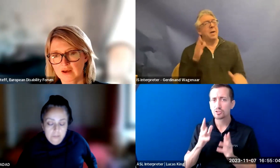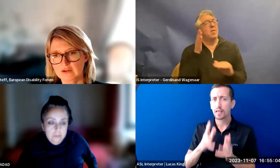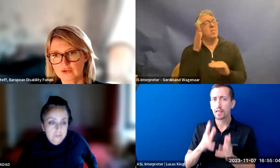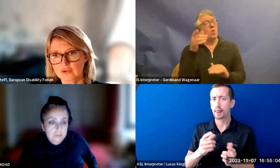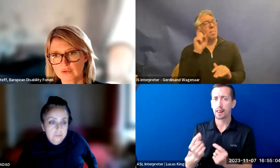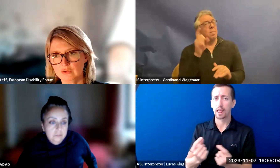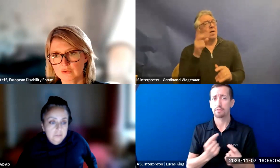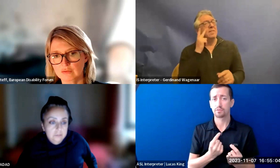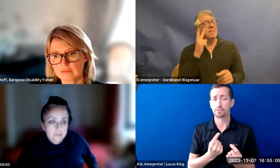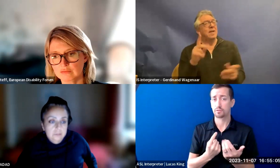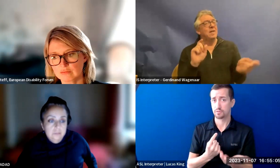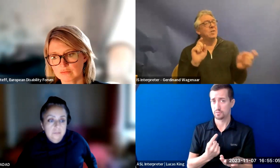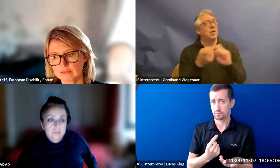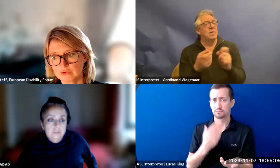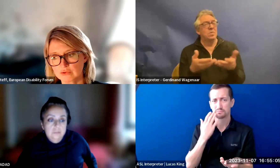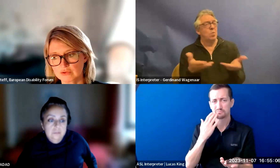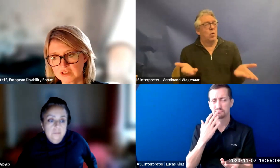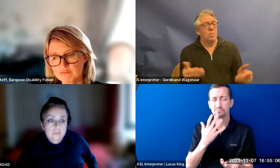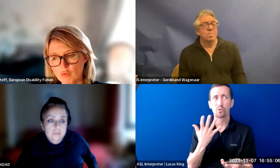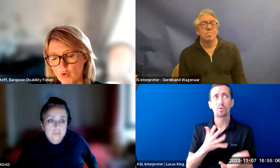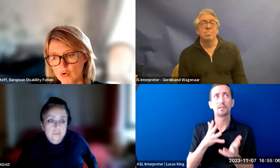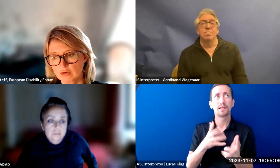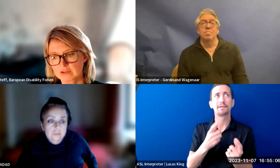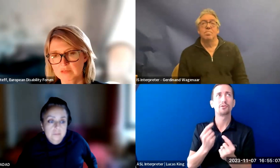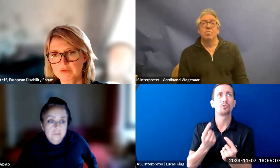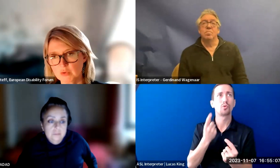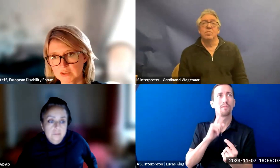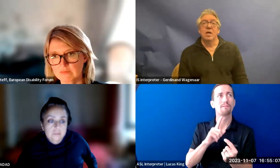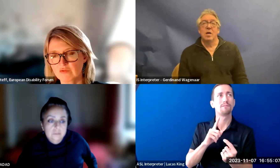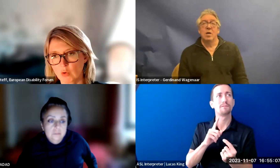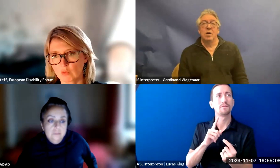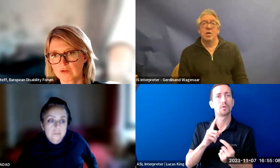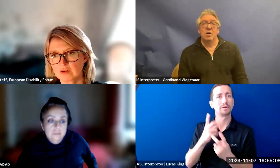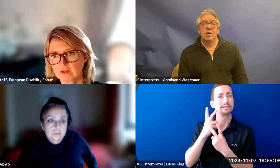to see more DPOs involved